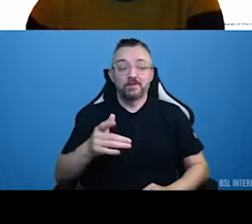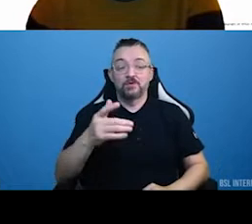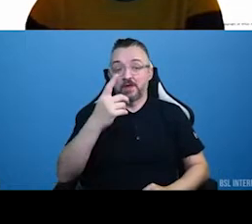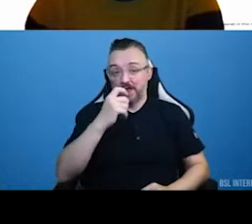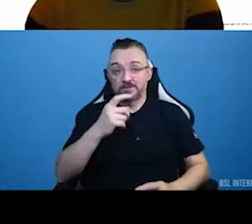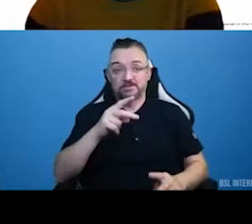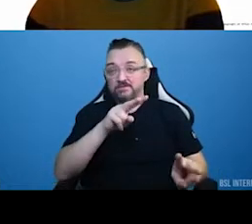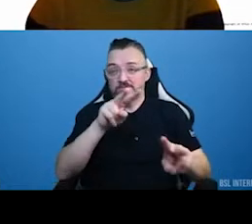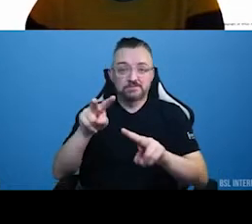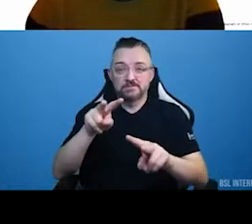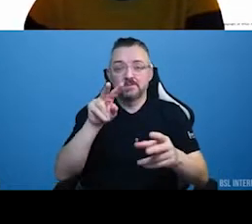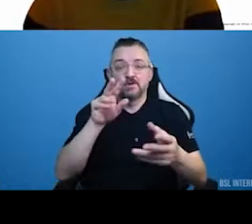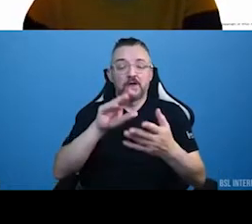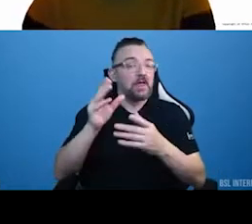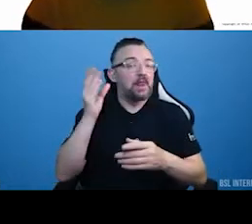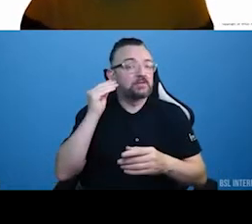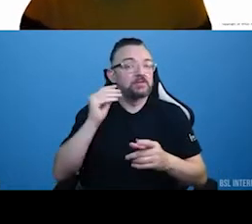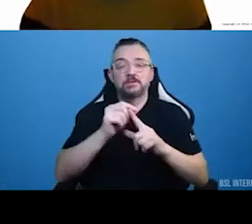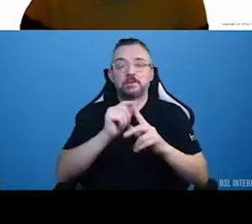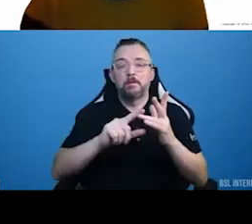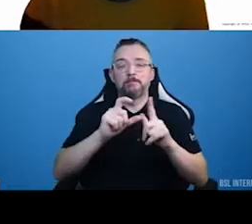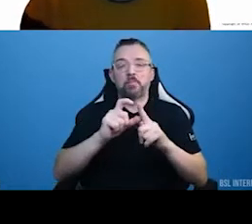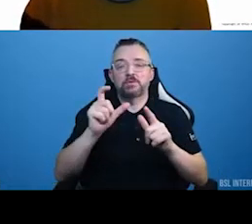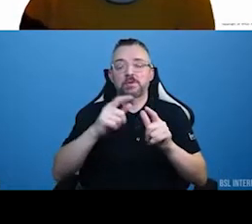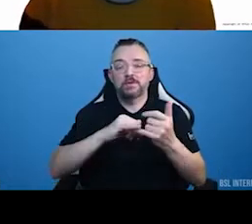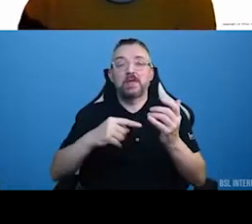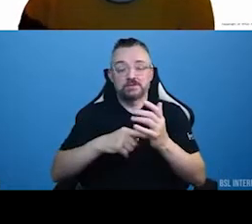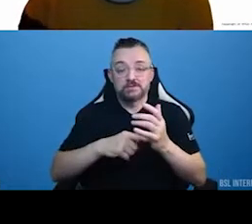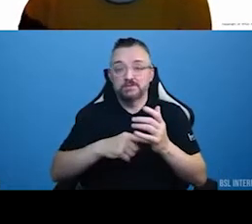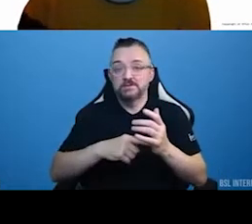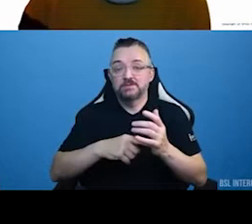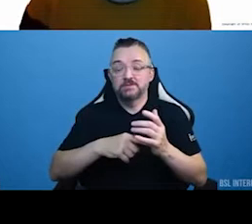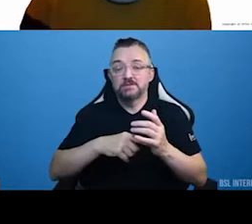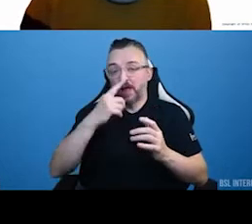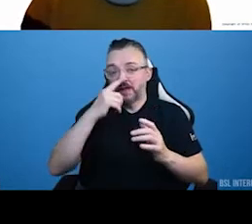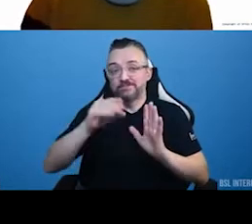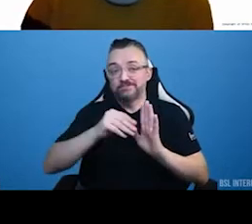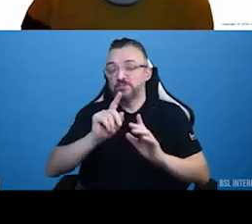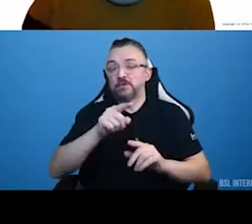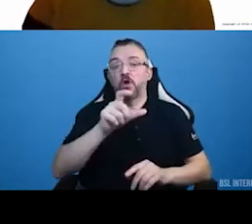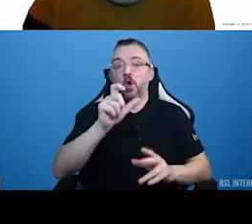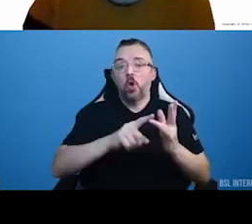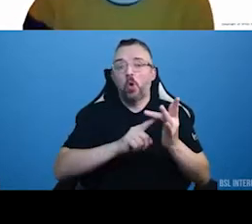you can listen to us talk about After the Pandemic, but more importantly, listen to Colin talk about the work that he done.